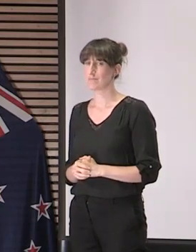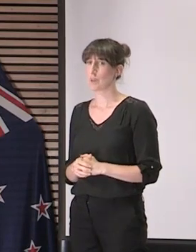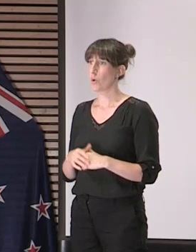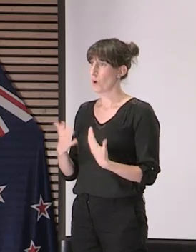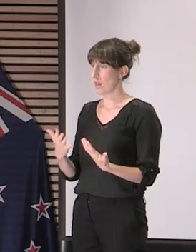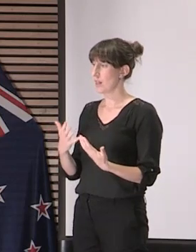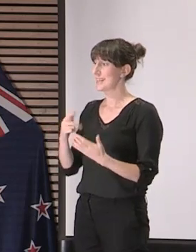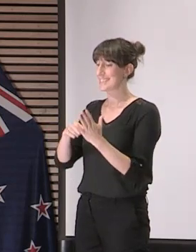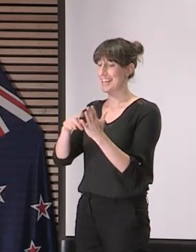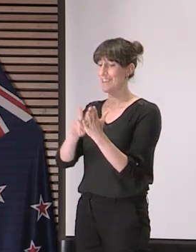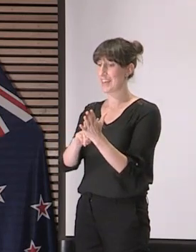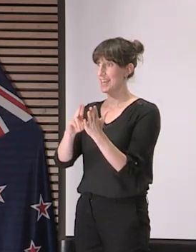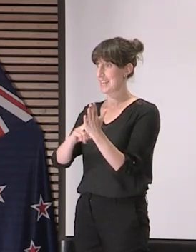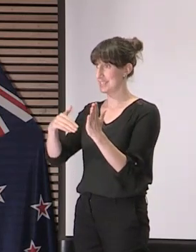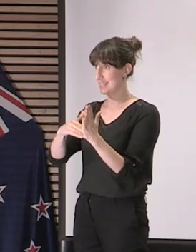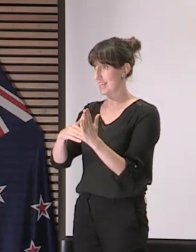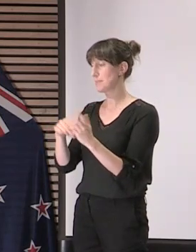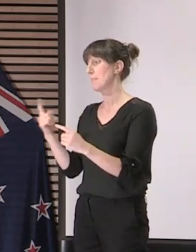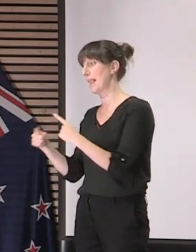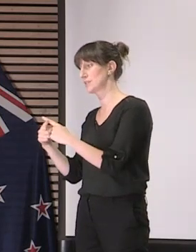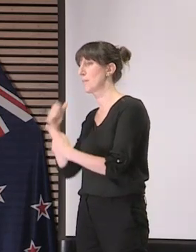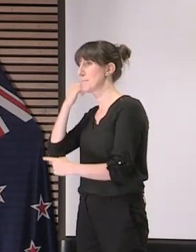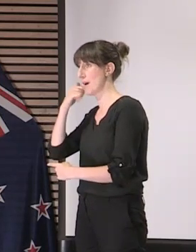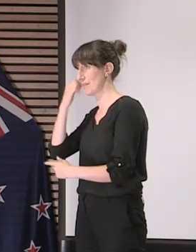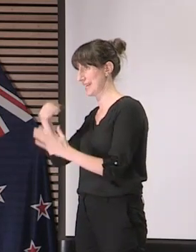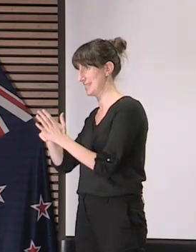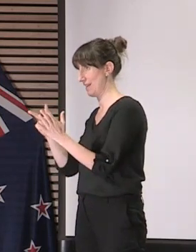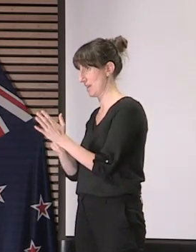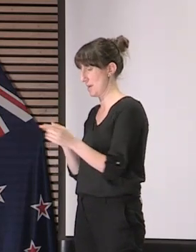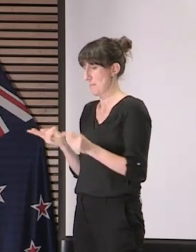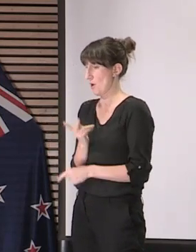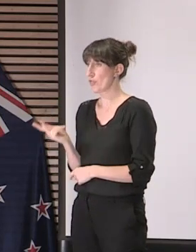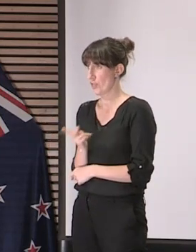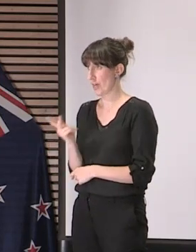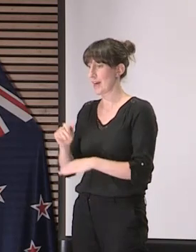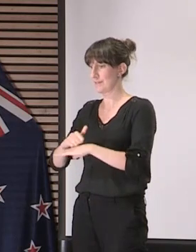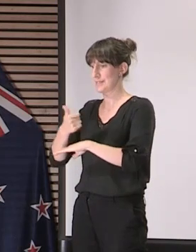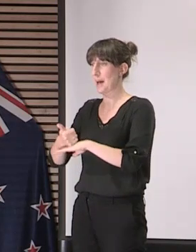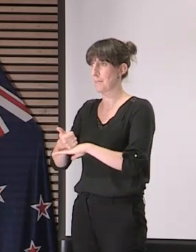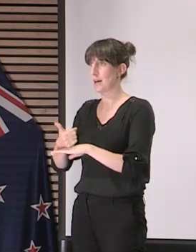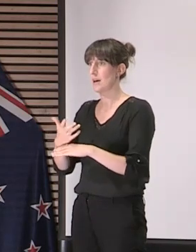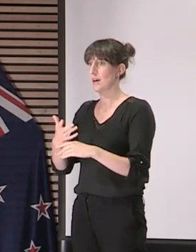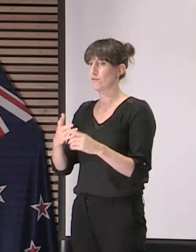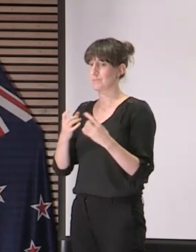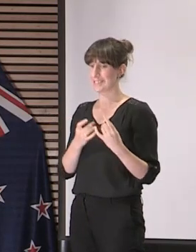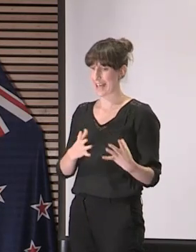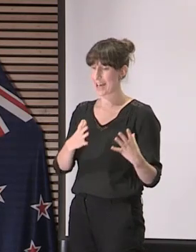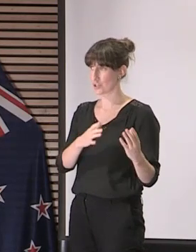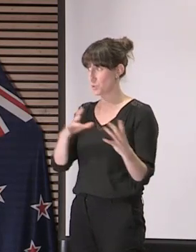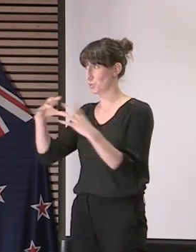classroom type setting? Television New Zealand and Maori television are the two